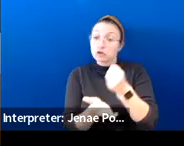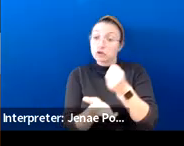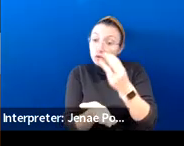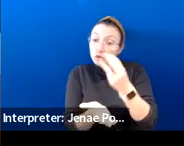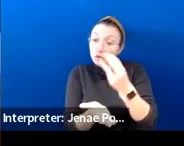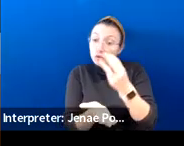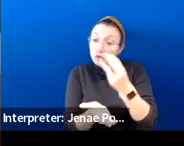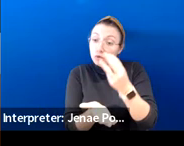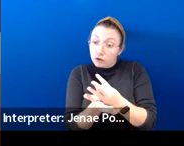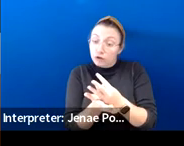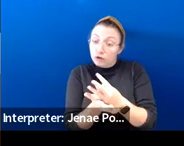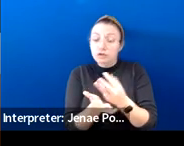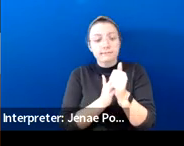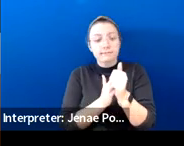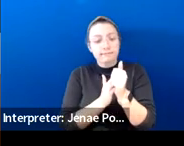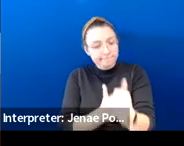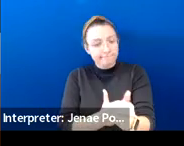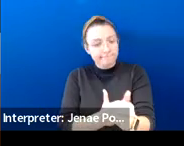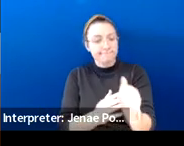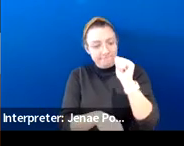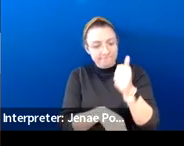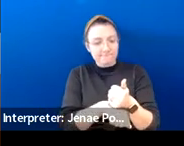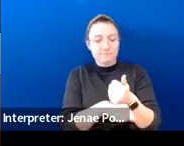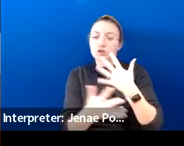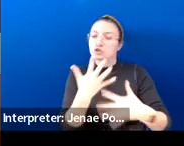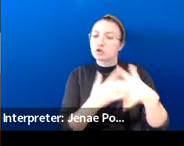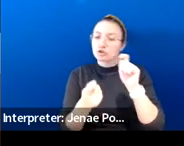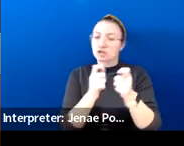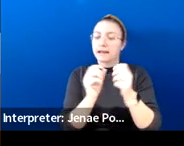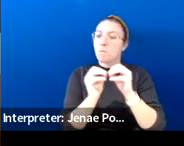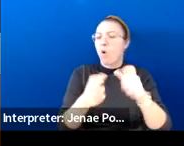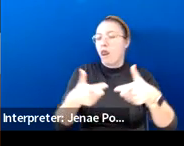lead an established social change on a large scale through organizing,